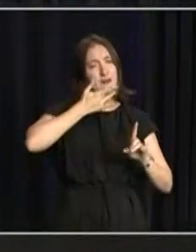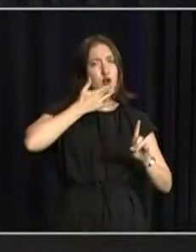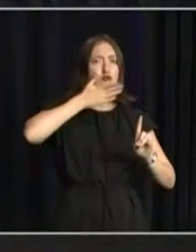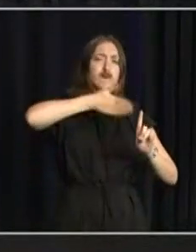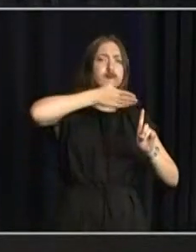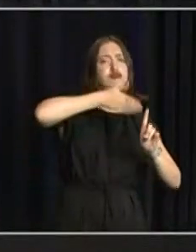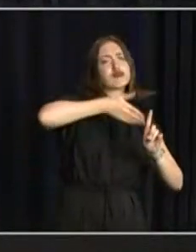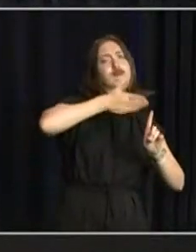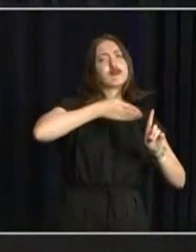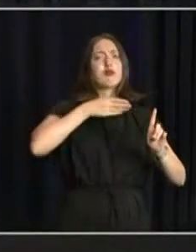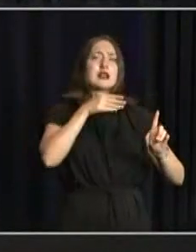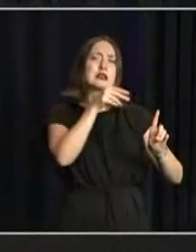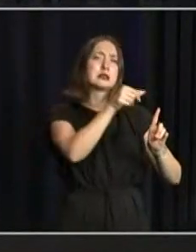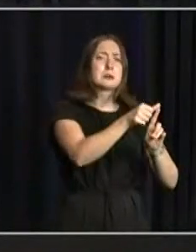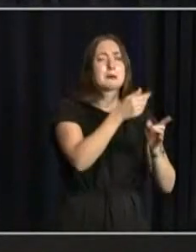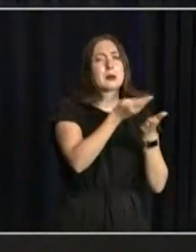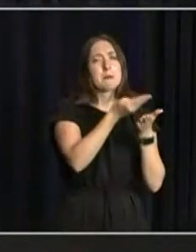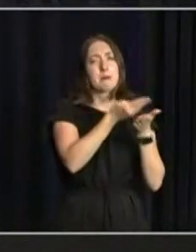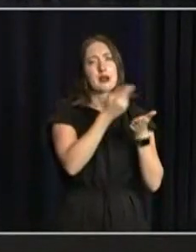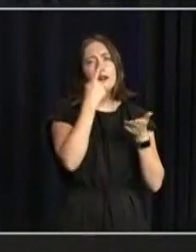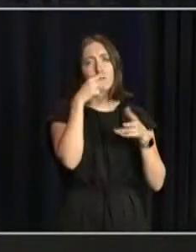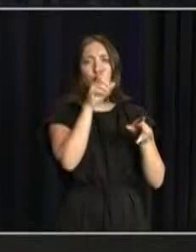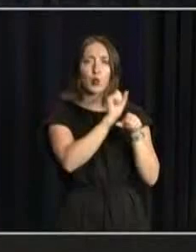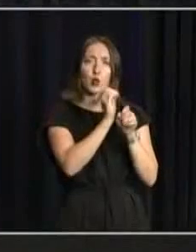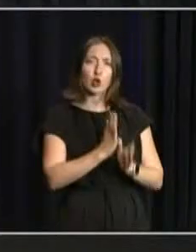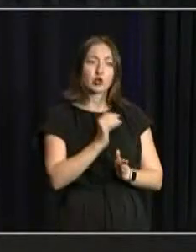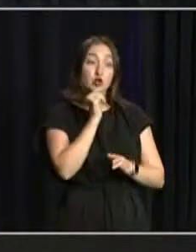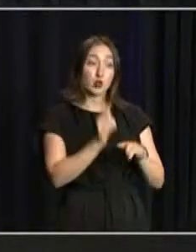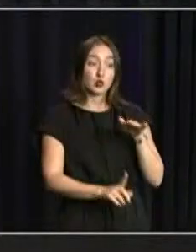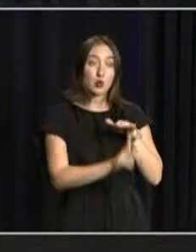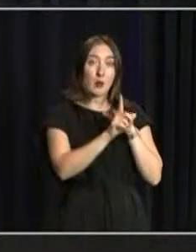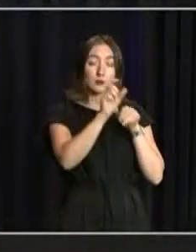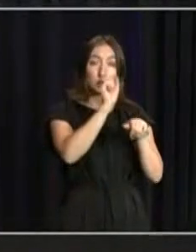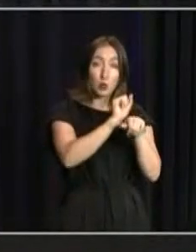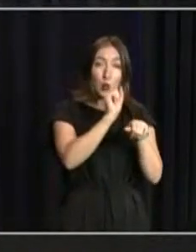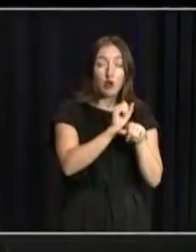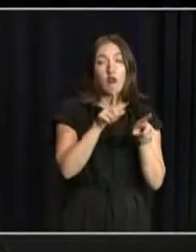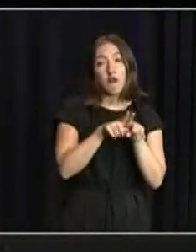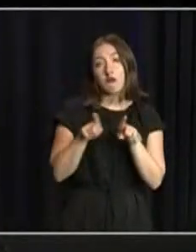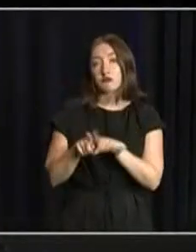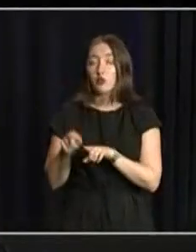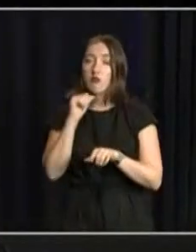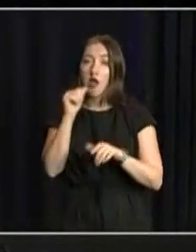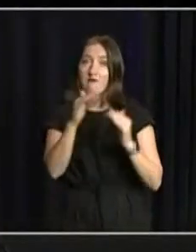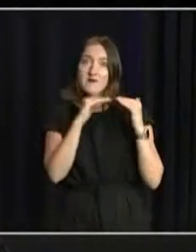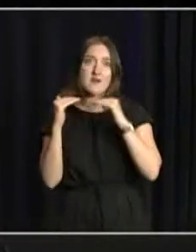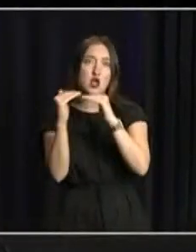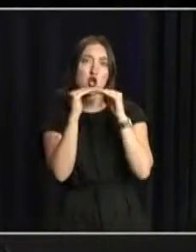Do you have any reaction to as well a couple of things? Number one throughout the pandemic?